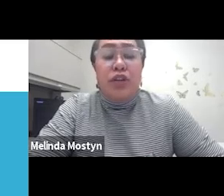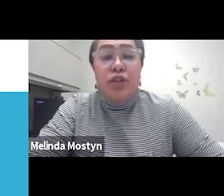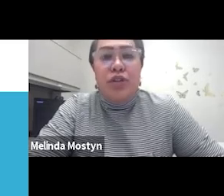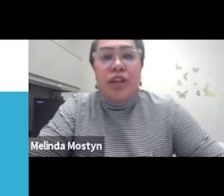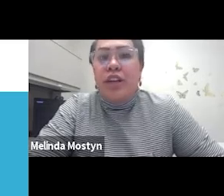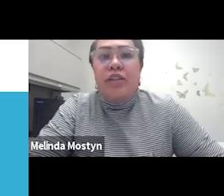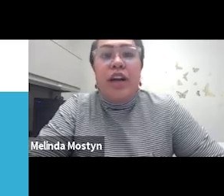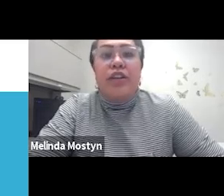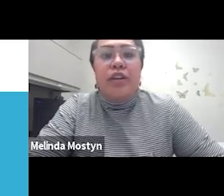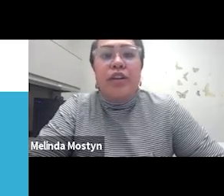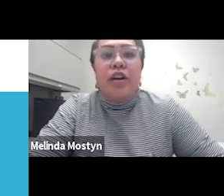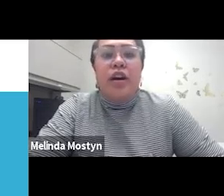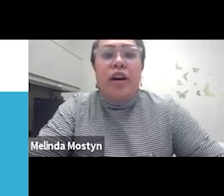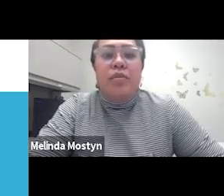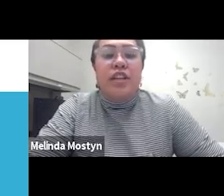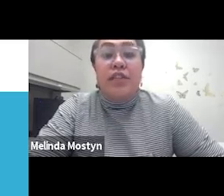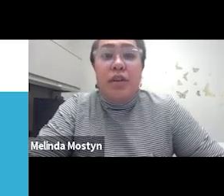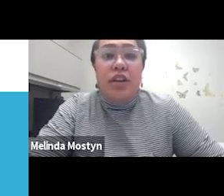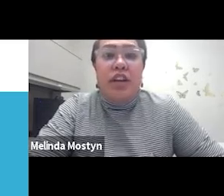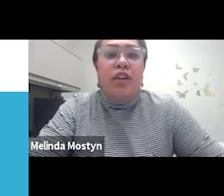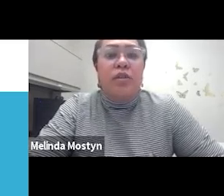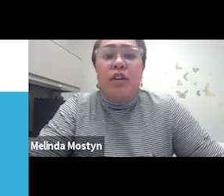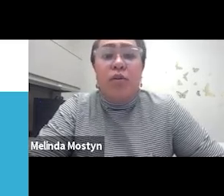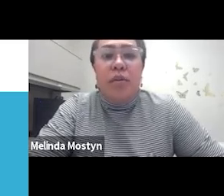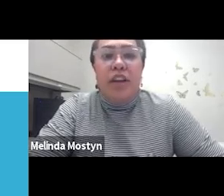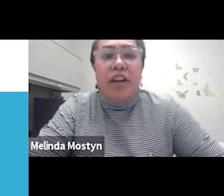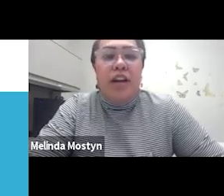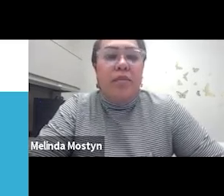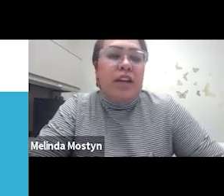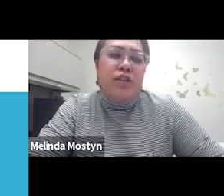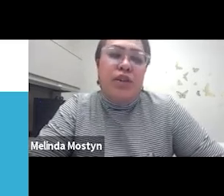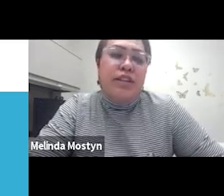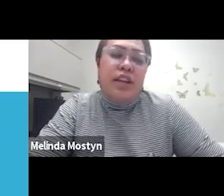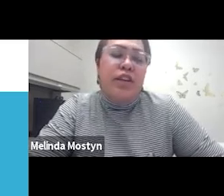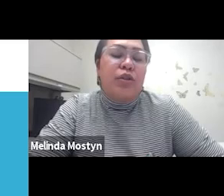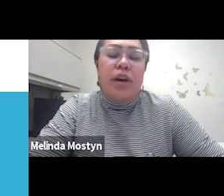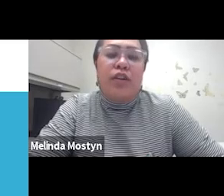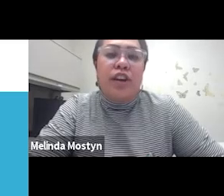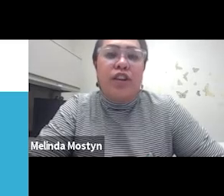but your children and your deaf community and community of women, as you had said in your bio,